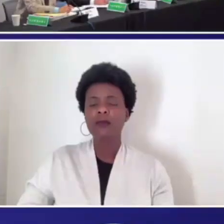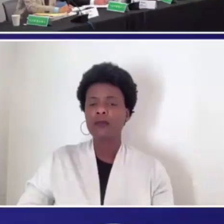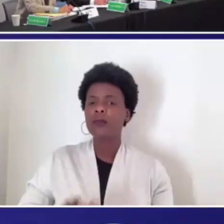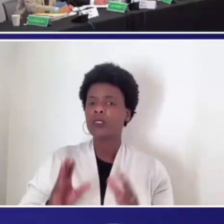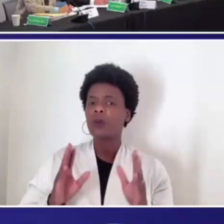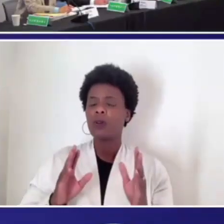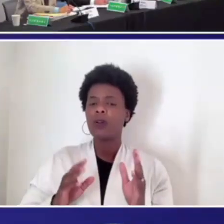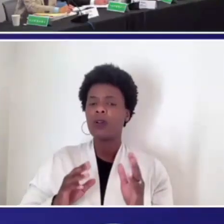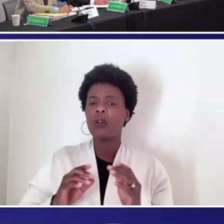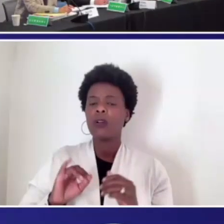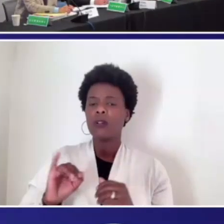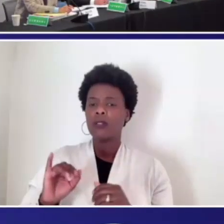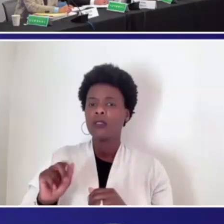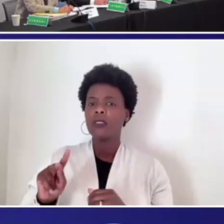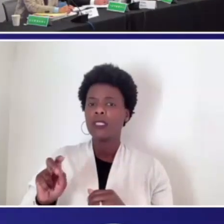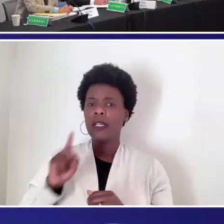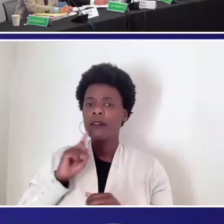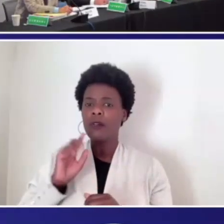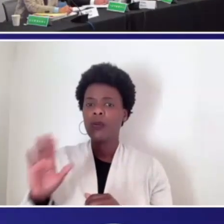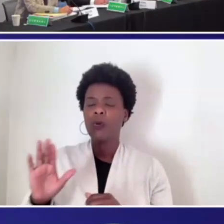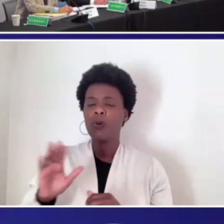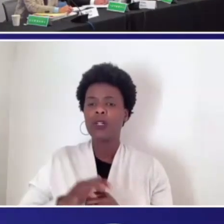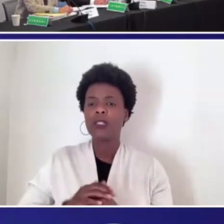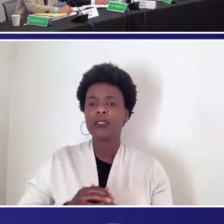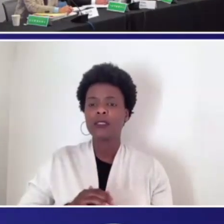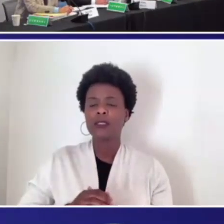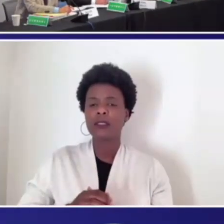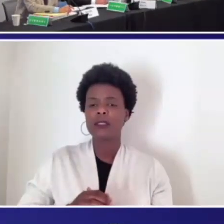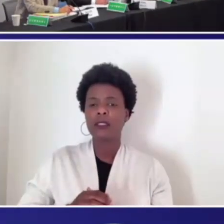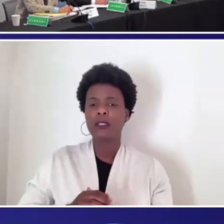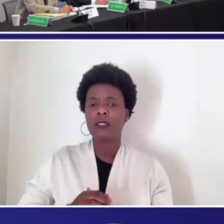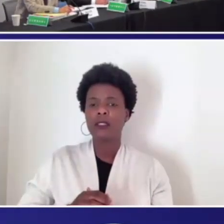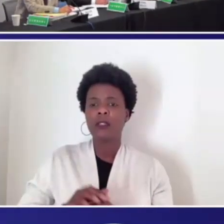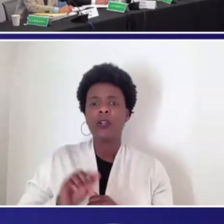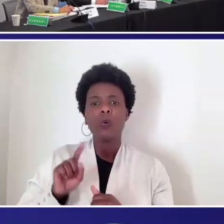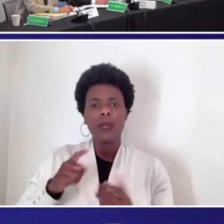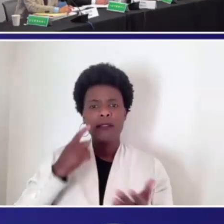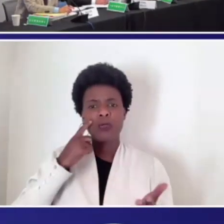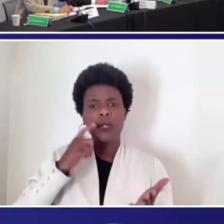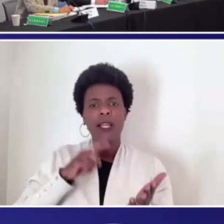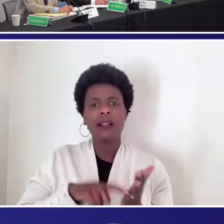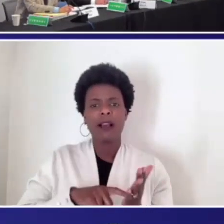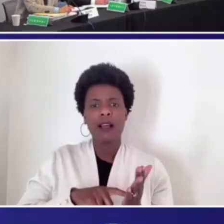So, Jake, for yours, we have to acknowledge that this was kind of a quasi-meaningless